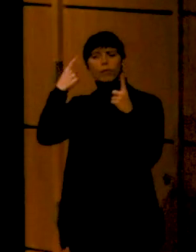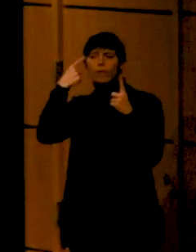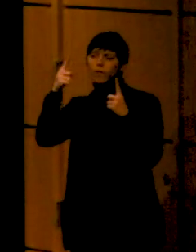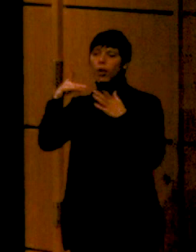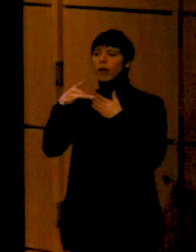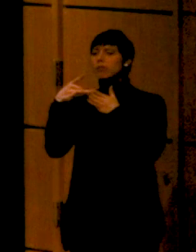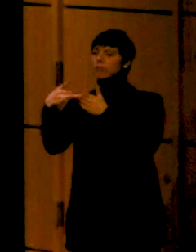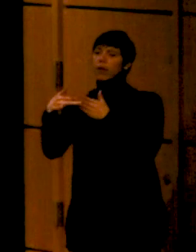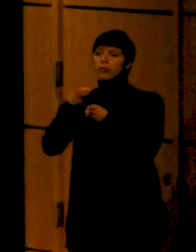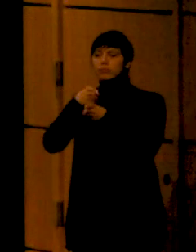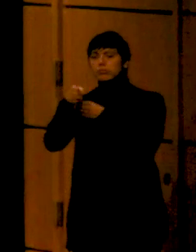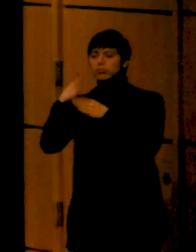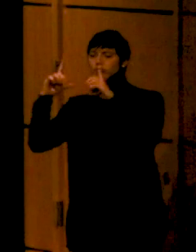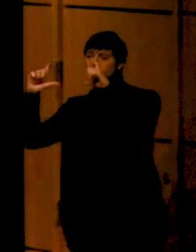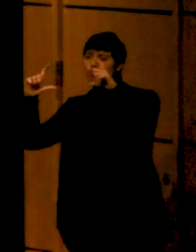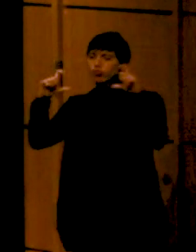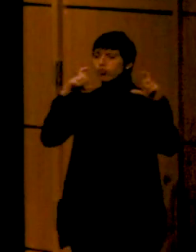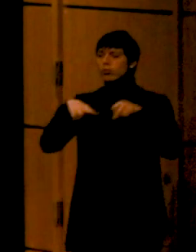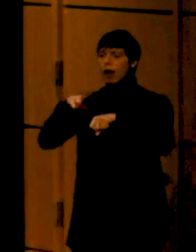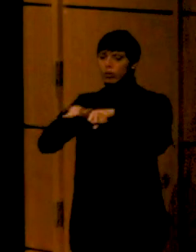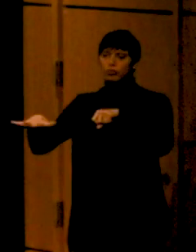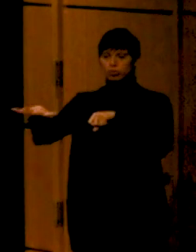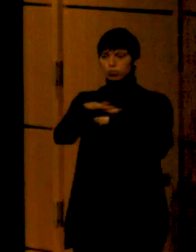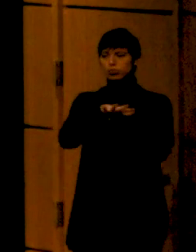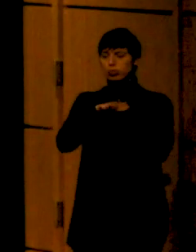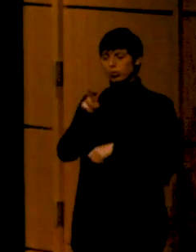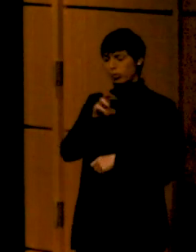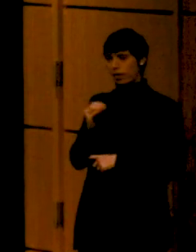Julia Dolan did a show in 2015 of his works.